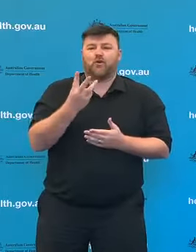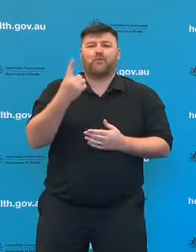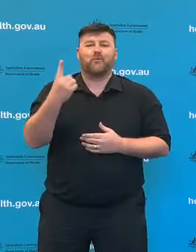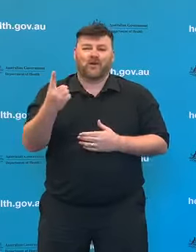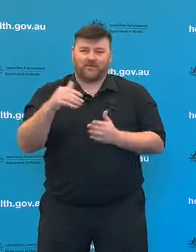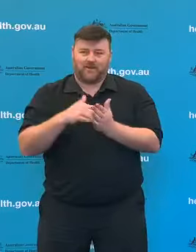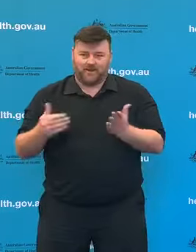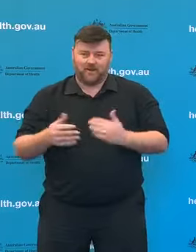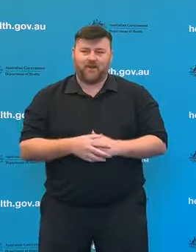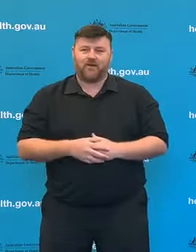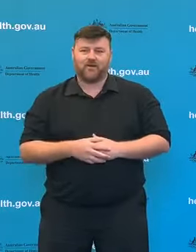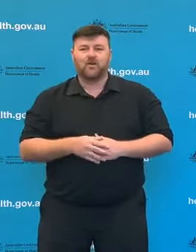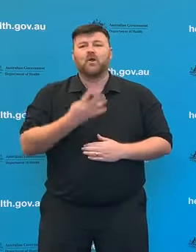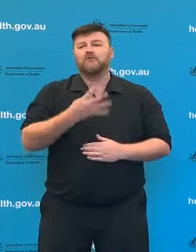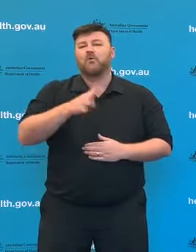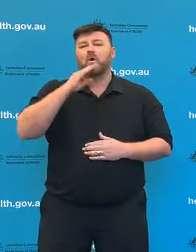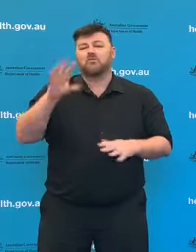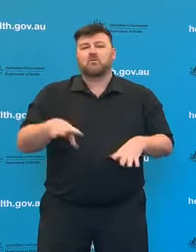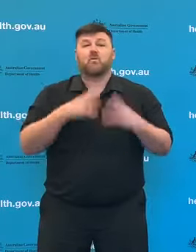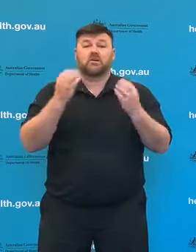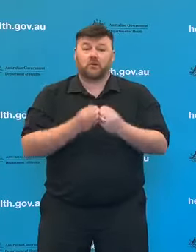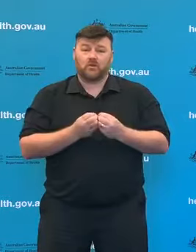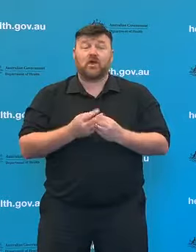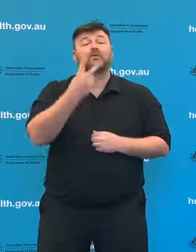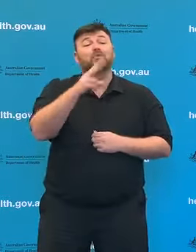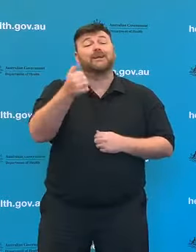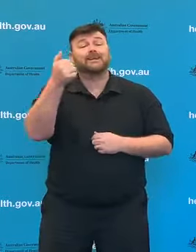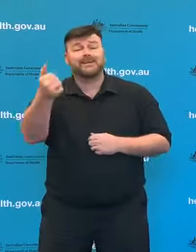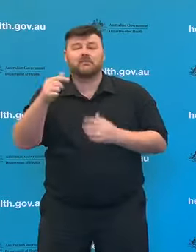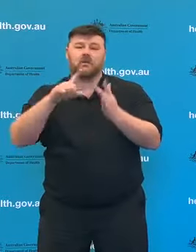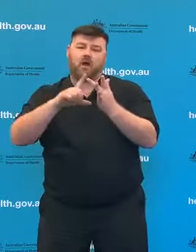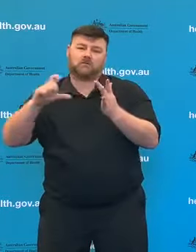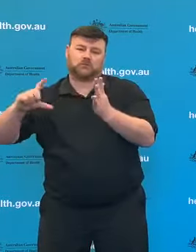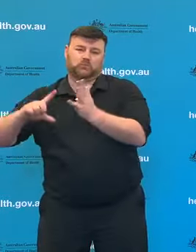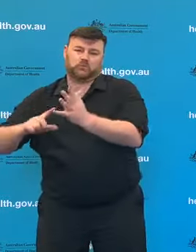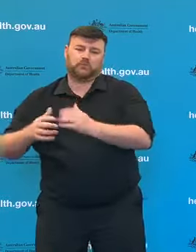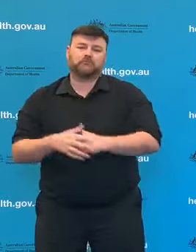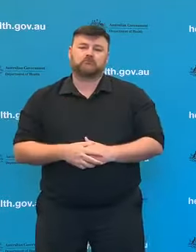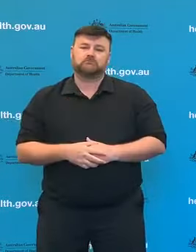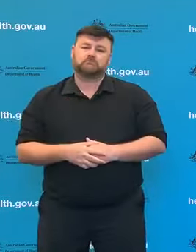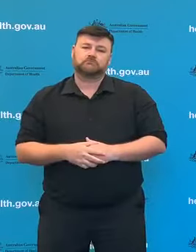in hospital, 26 people are now in intensive care units. Over 6.2 million